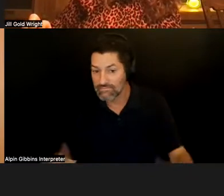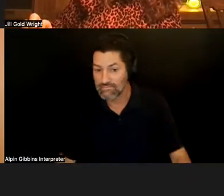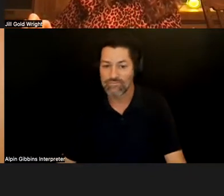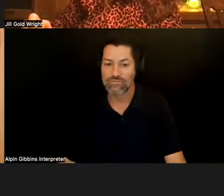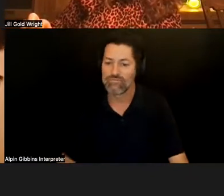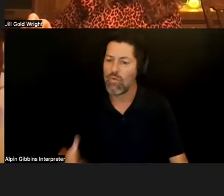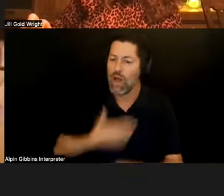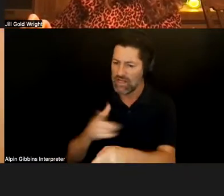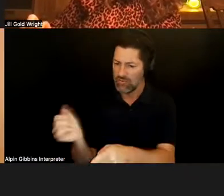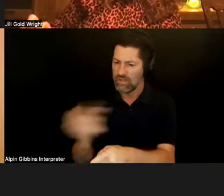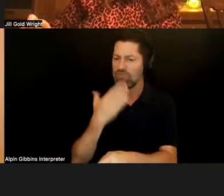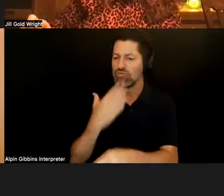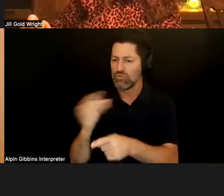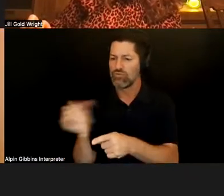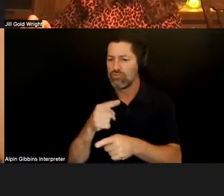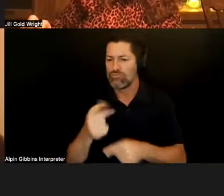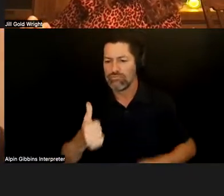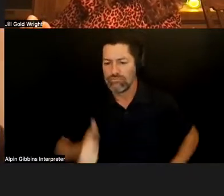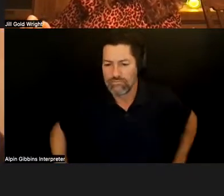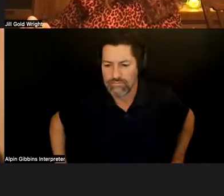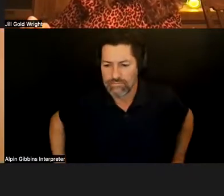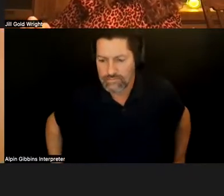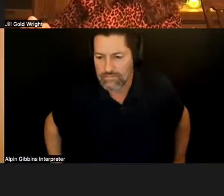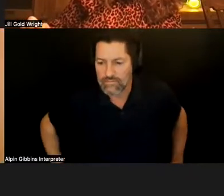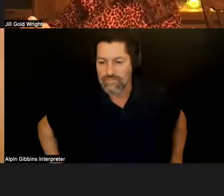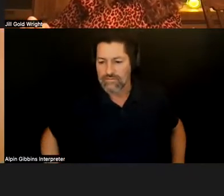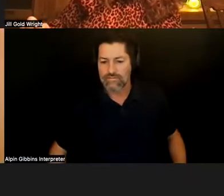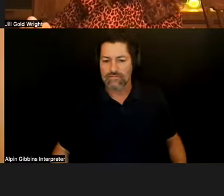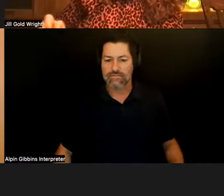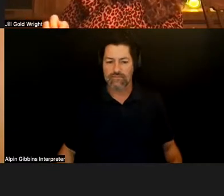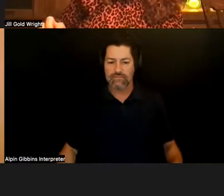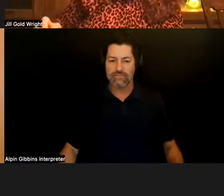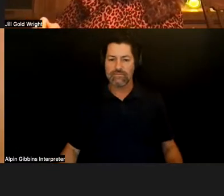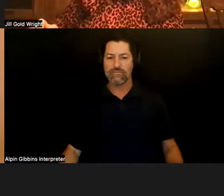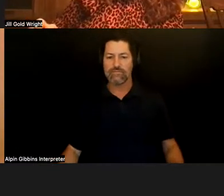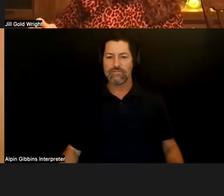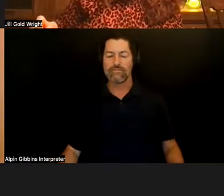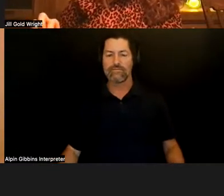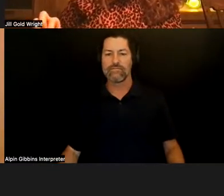know that's a good question. 20:25:27 Yeah, you know, one of the things